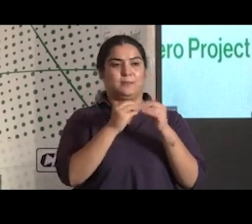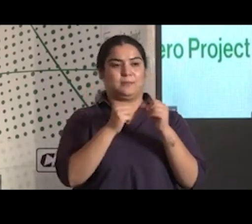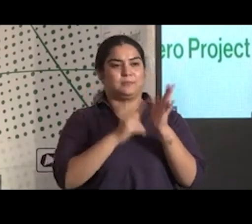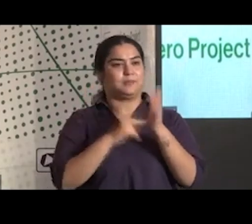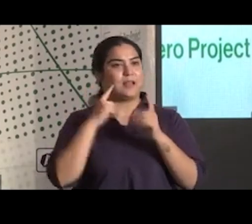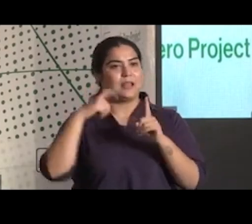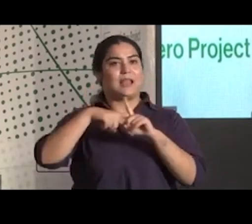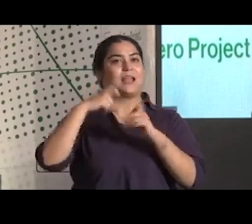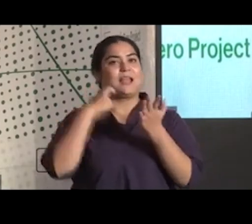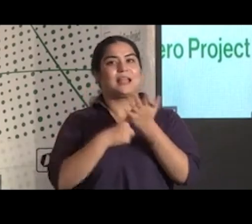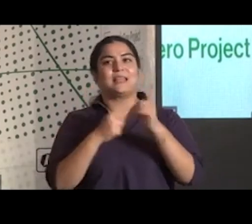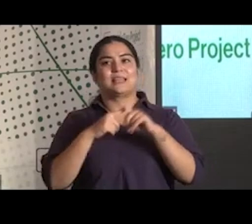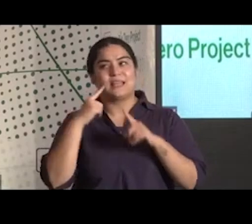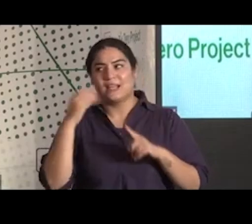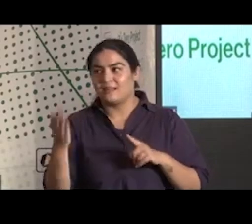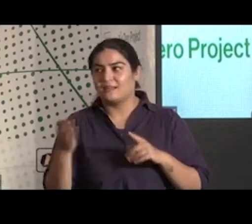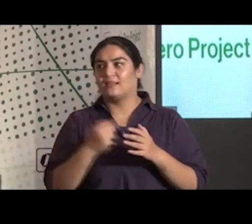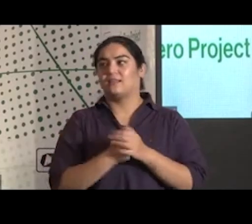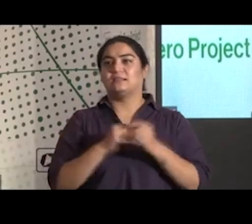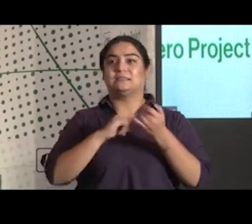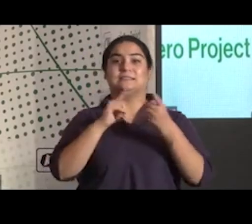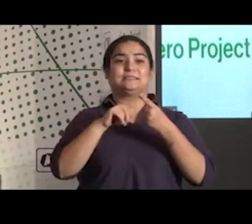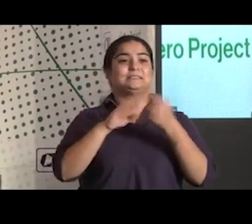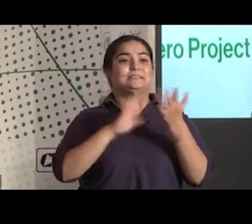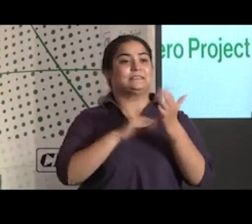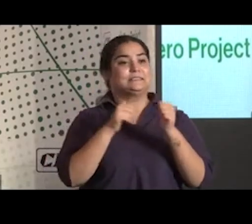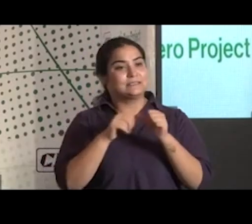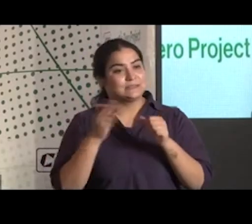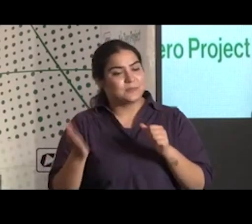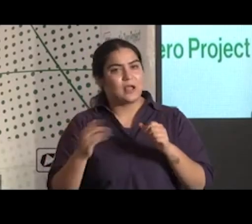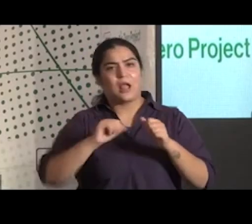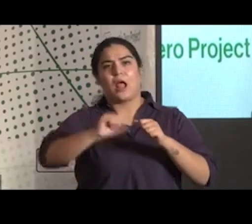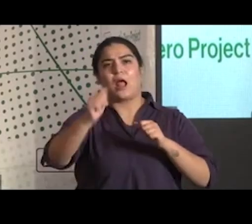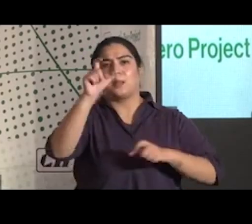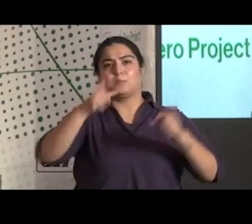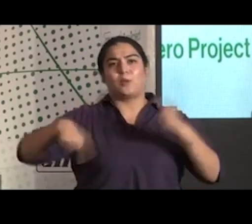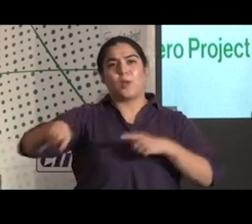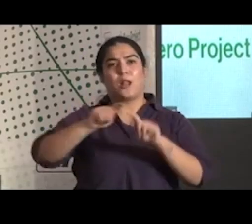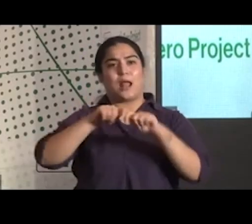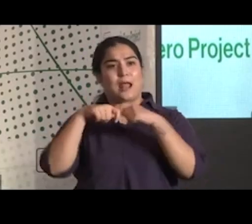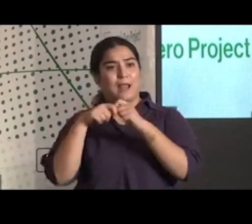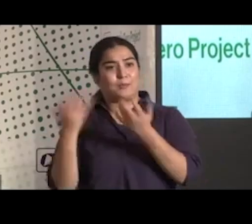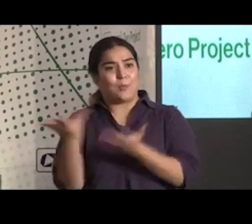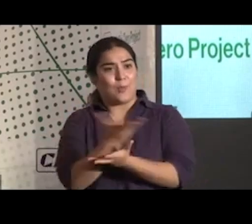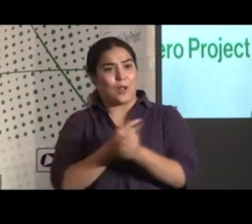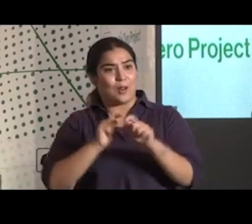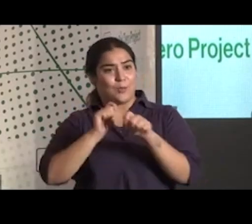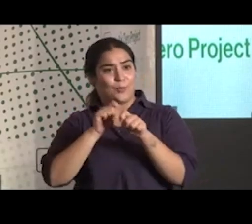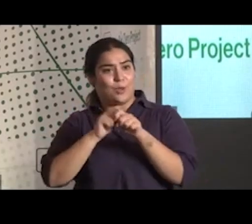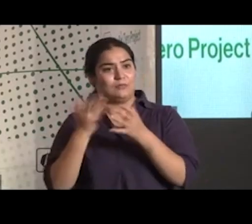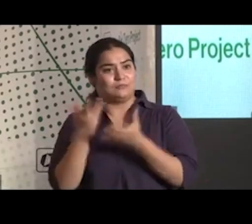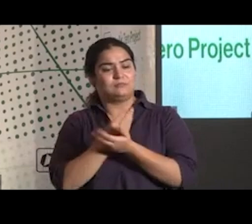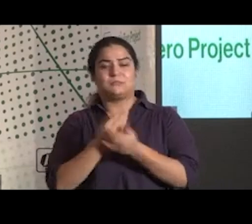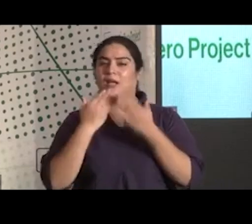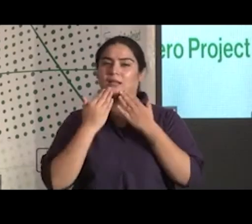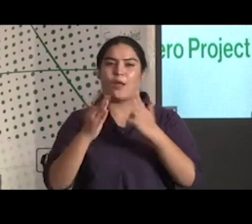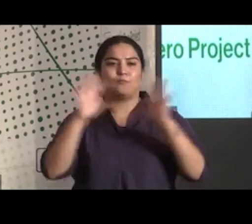the Sima and all the doesn't work silently at the back for the support of.